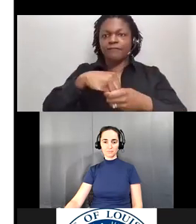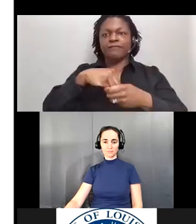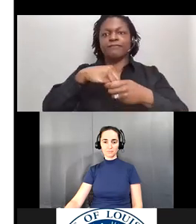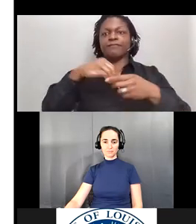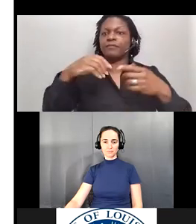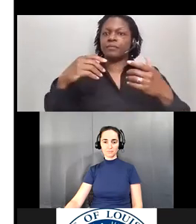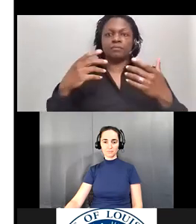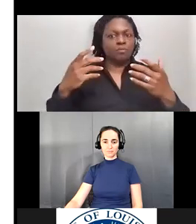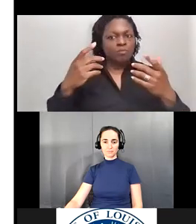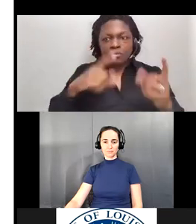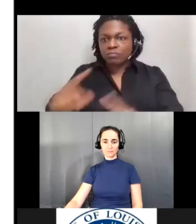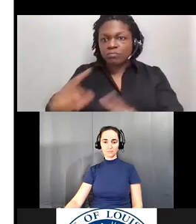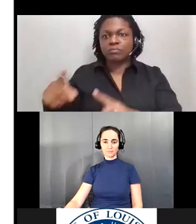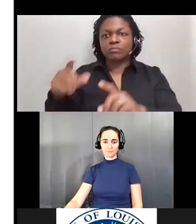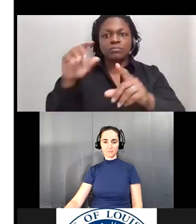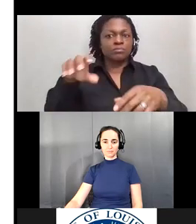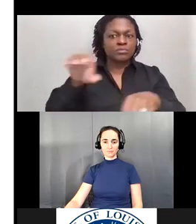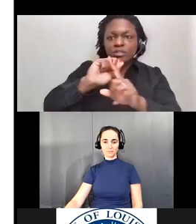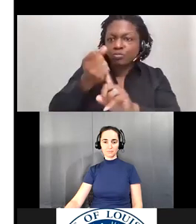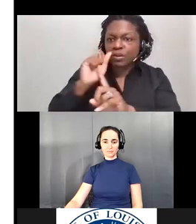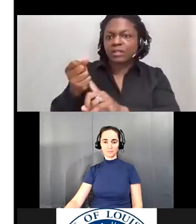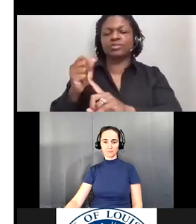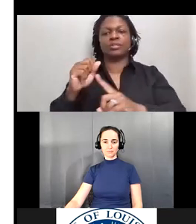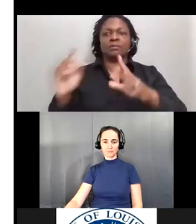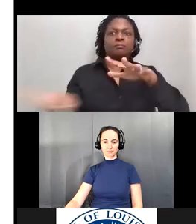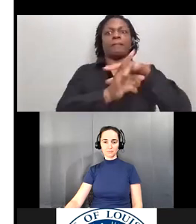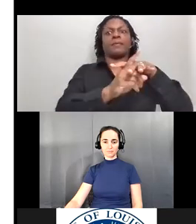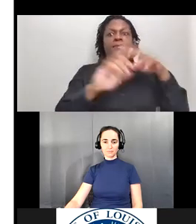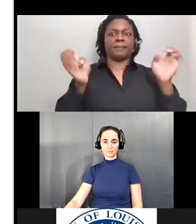15:50:35 We even consider siblings caregivers in an emergency situation so if it is your